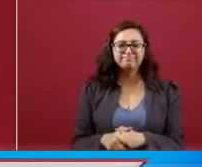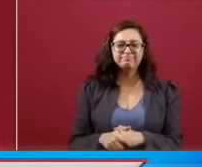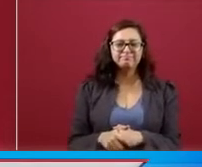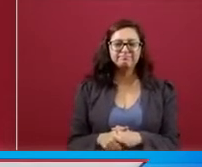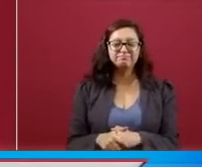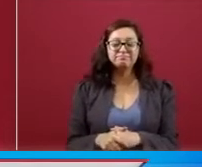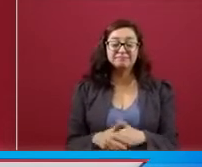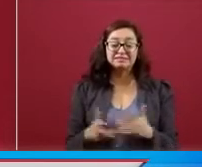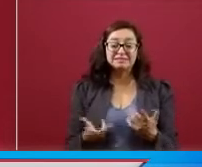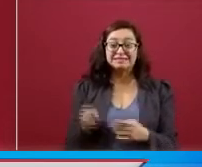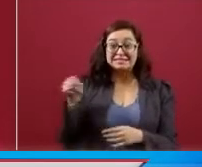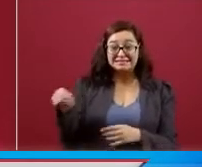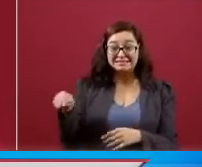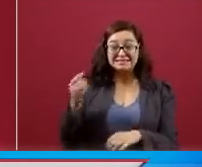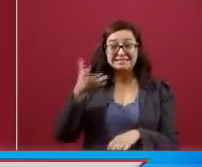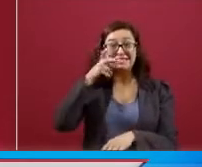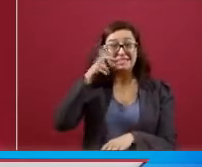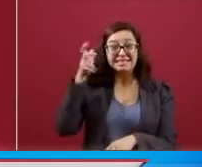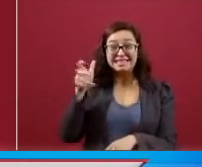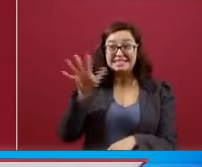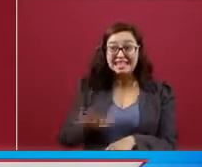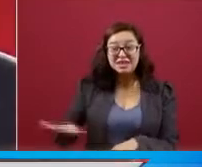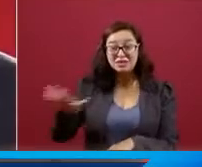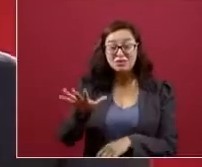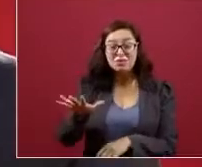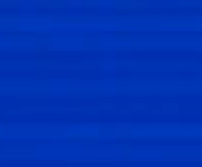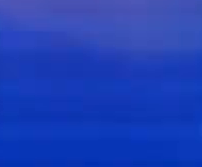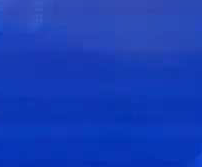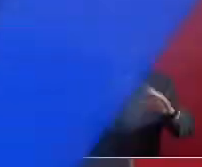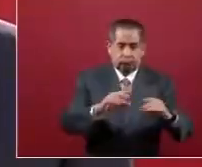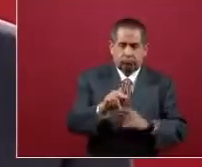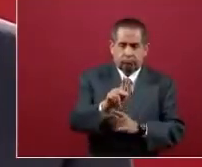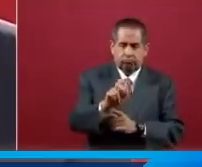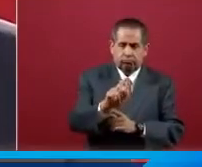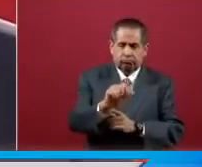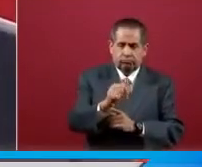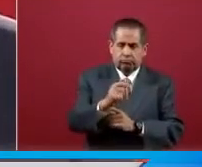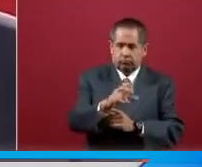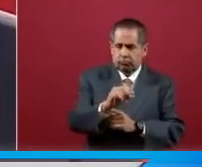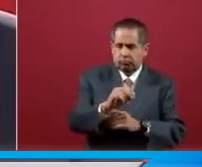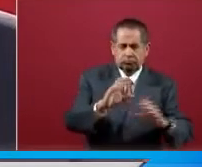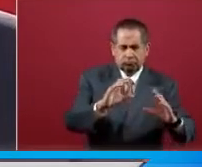The army is instructed not to fall into provocations 5. Educational Reform